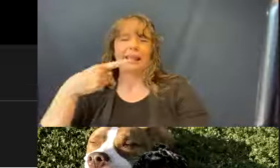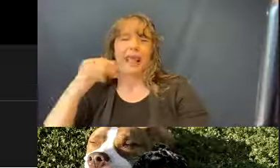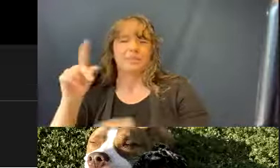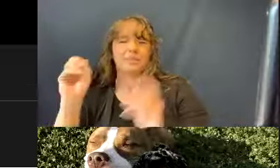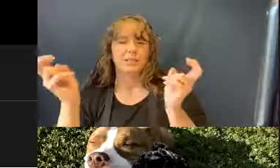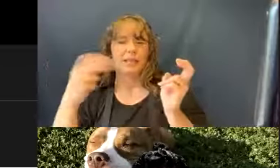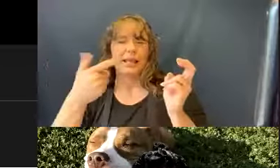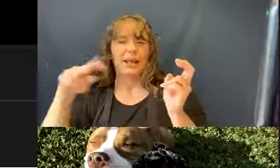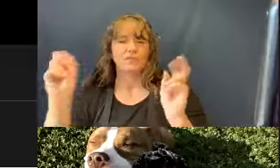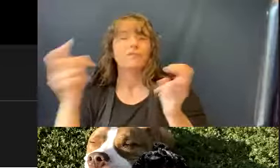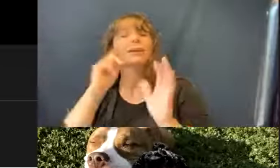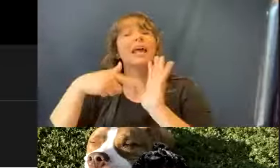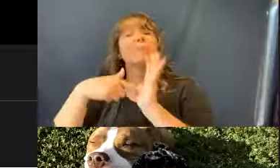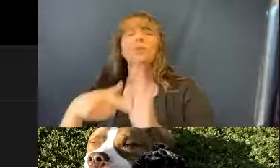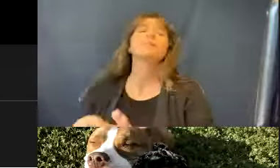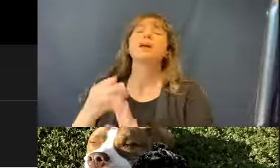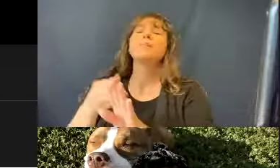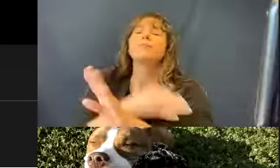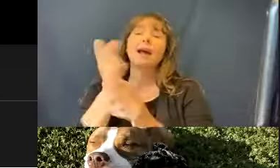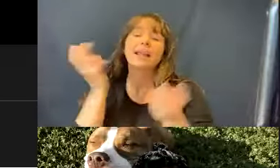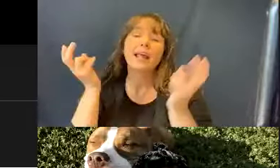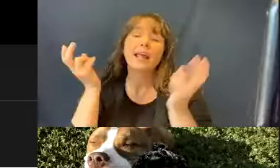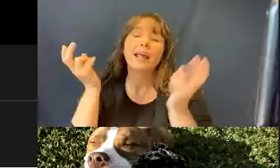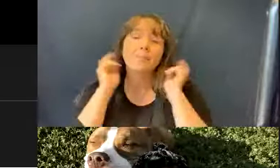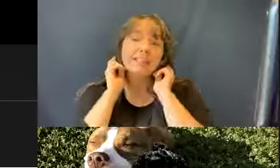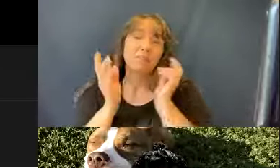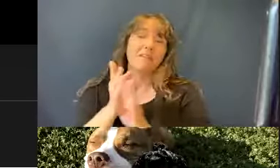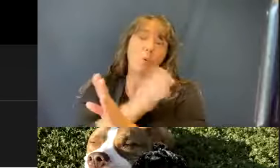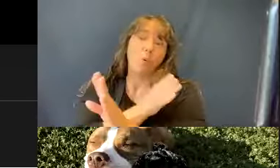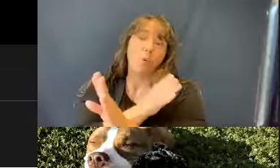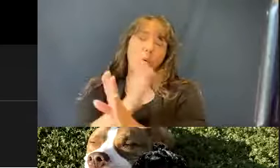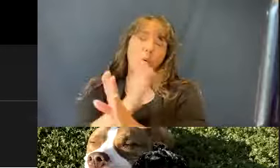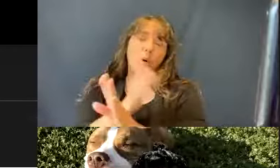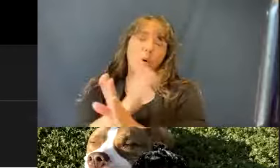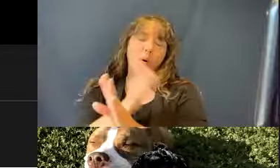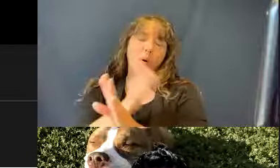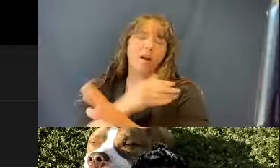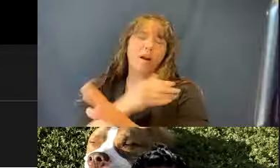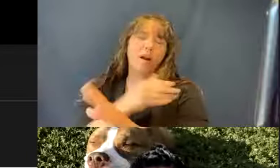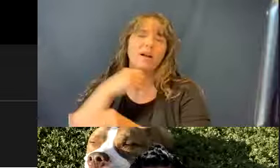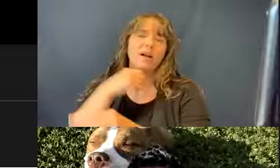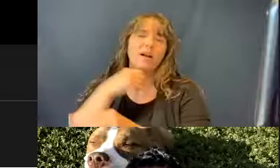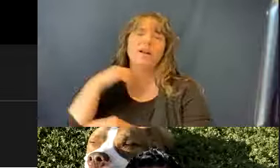I had my implants, when I was considered profoundly deaf, and I was told a sentence. A sentence